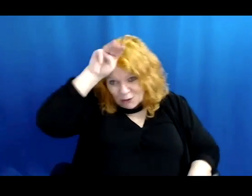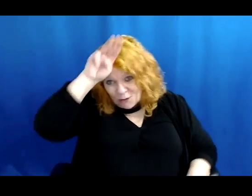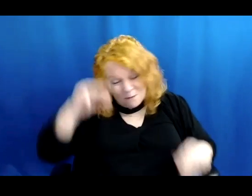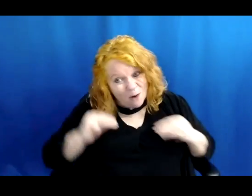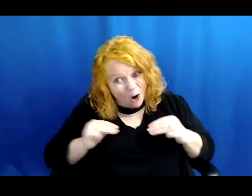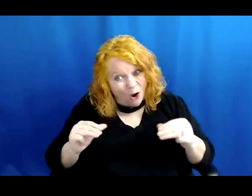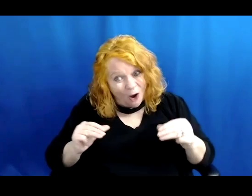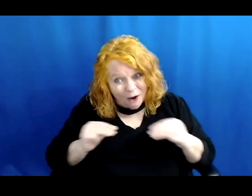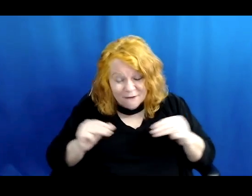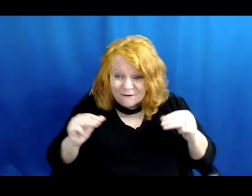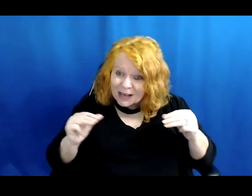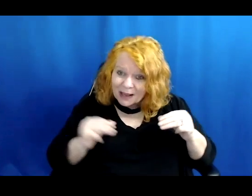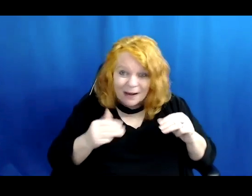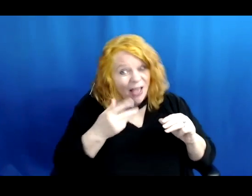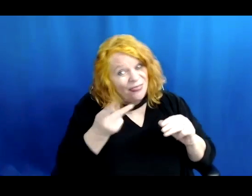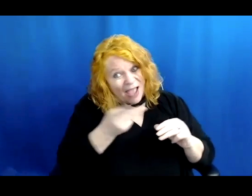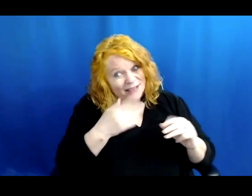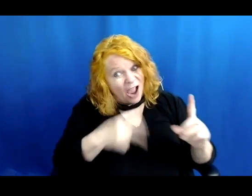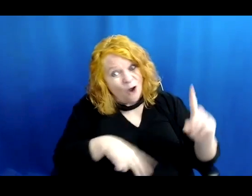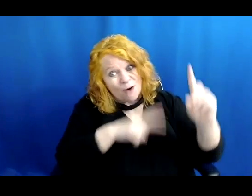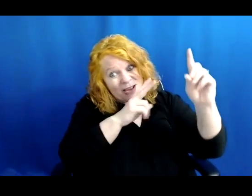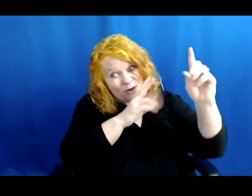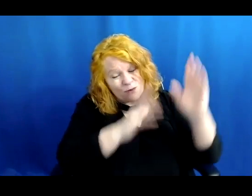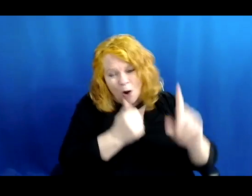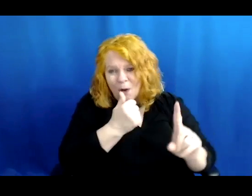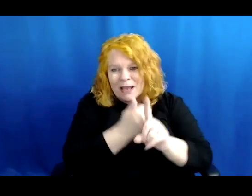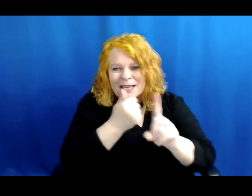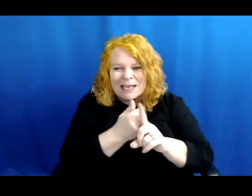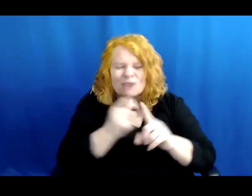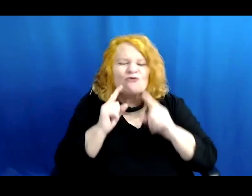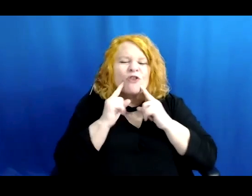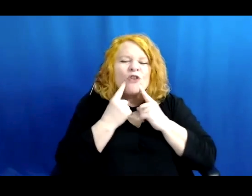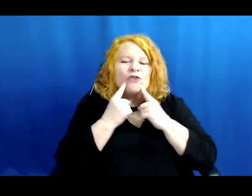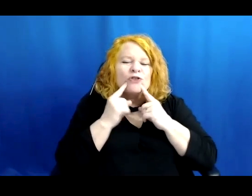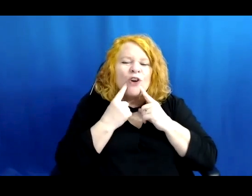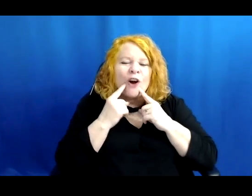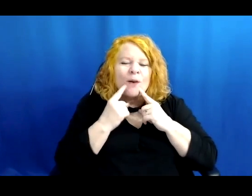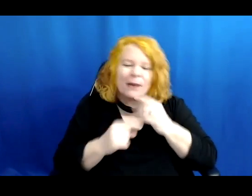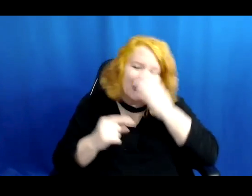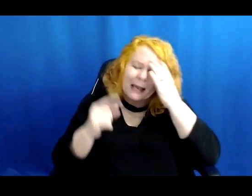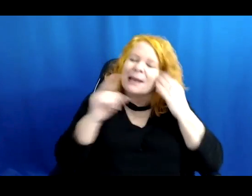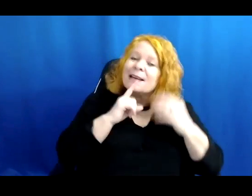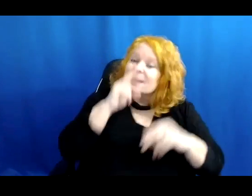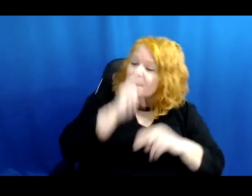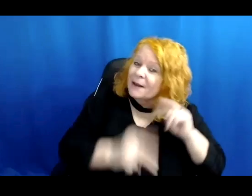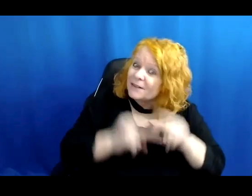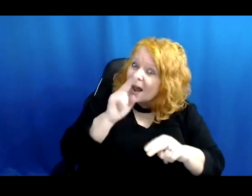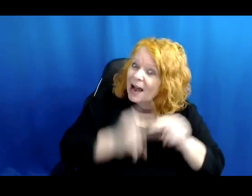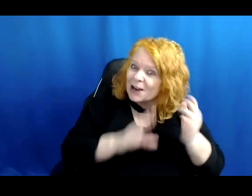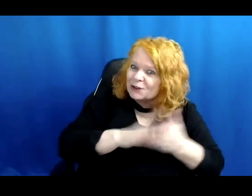He has been our hero, he has been so charming. It has been fun to learn and play and we will